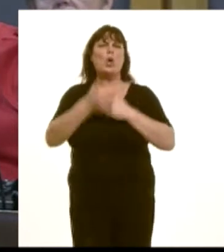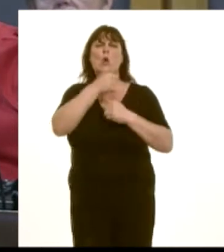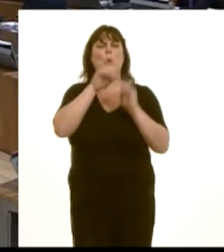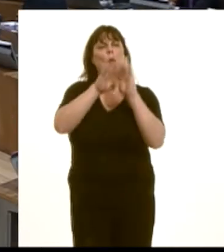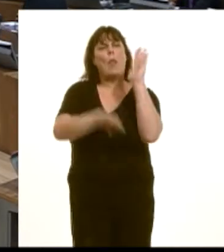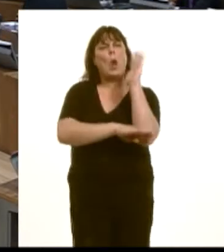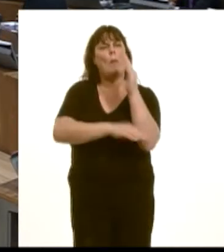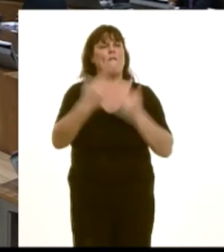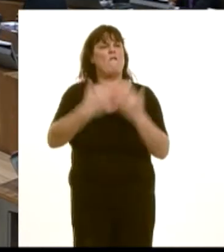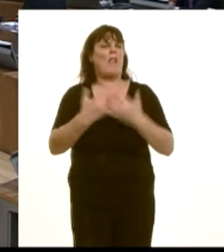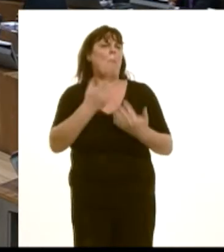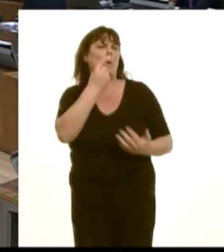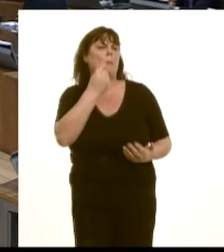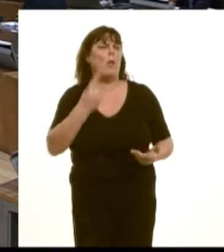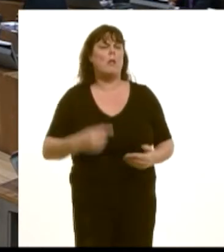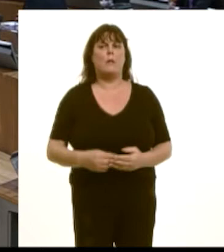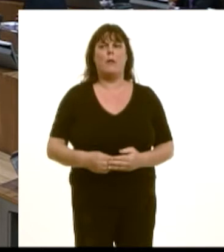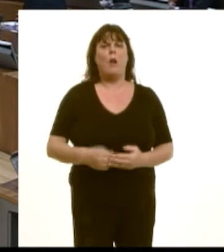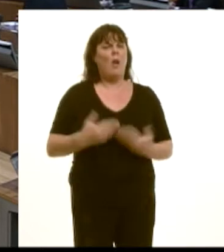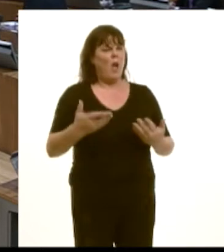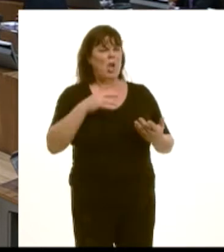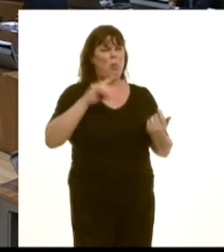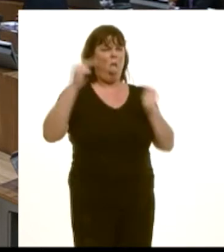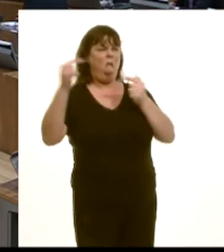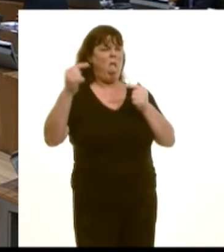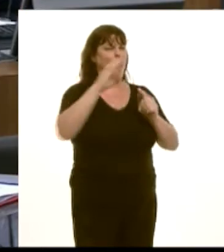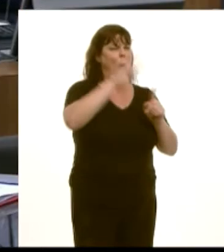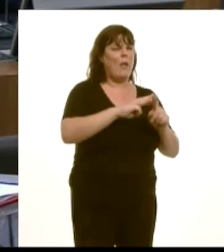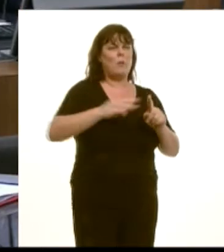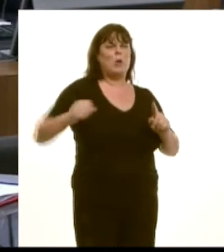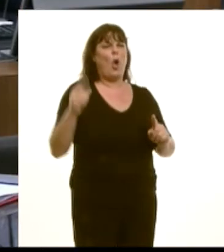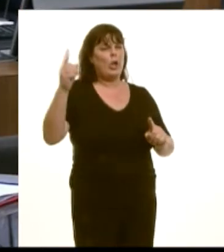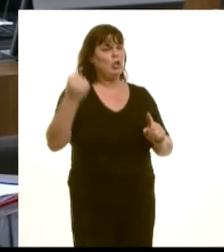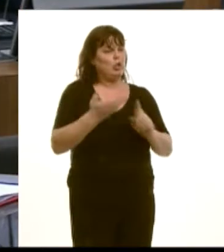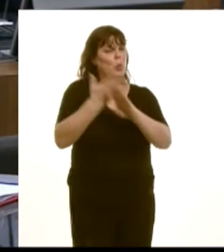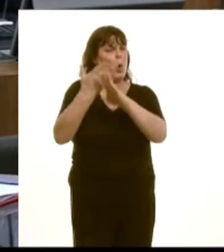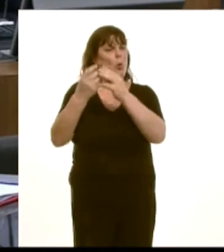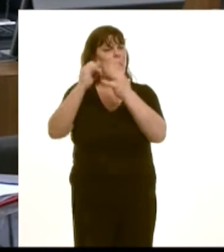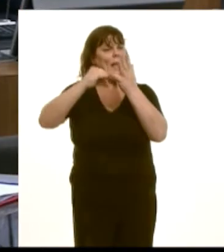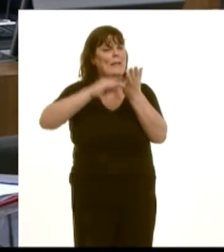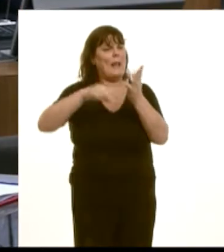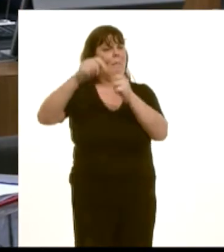Carwyn Jones: It really is for Wales, see Scotland, is it not? It worked for the Scottish National Party to try to say that Labour was standing with the Conservatives in the referendum,